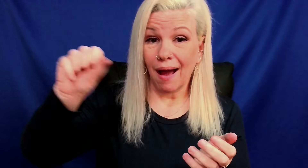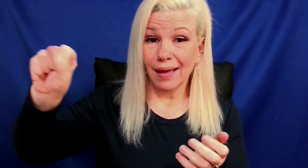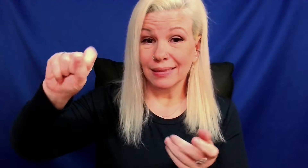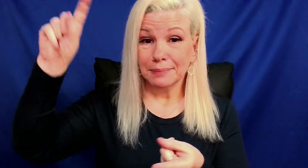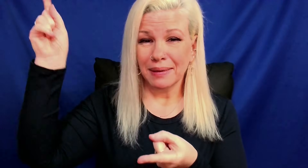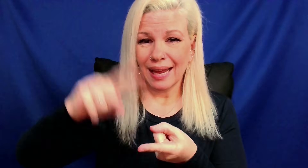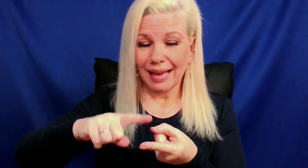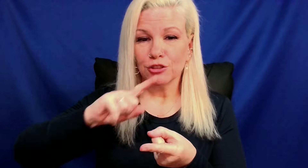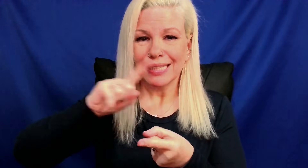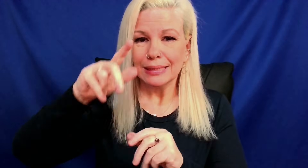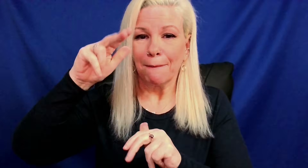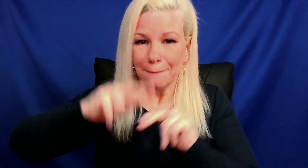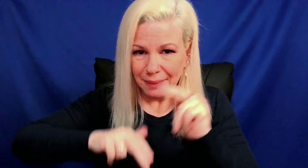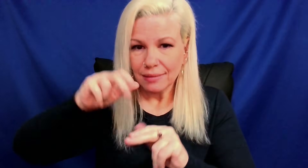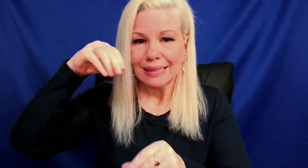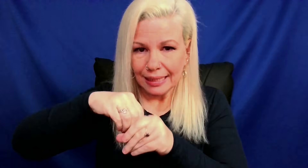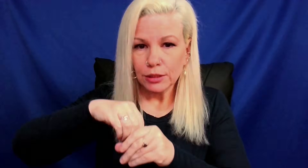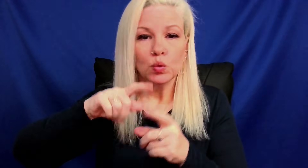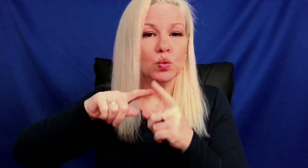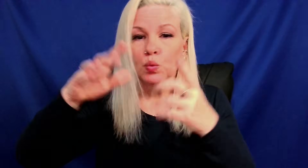Bias mitigation is built into